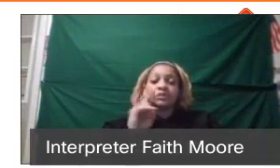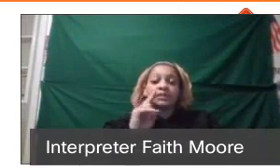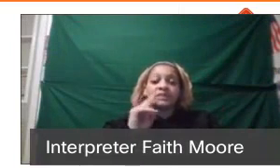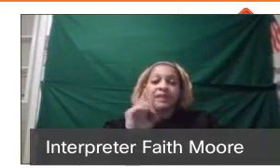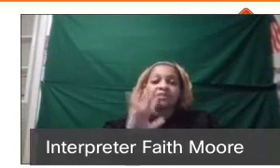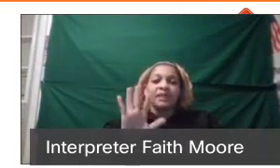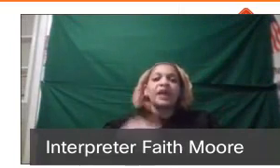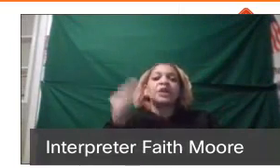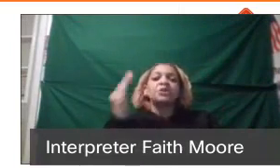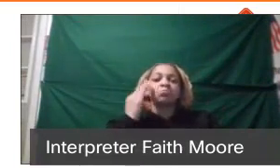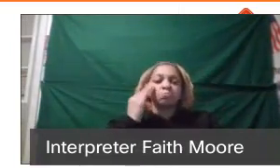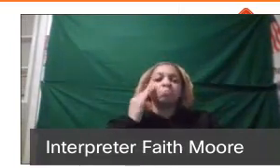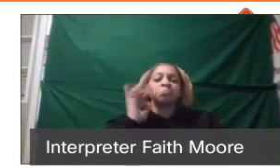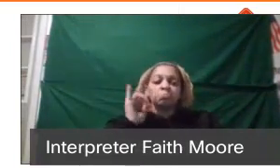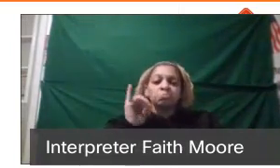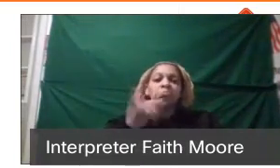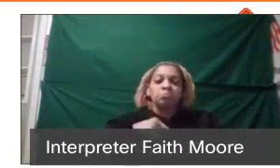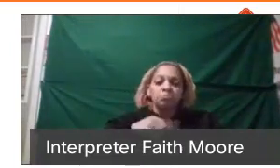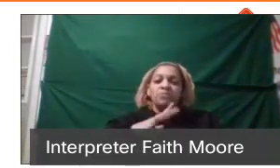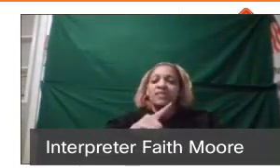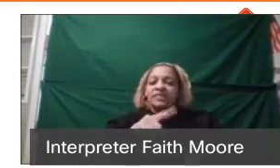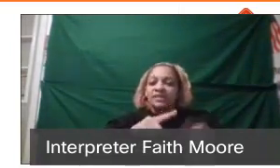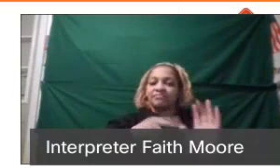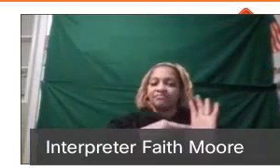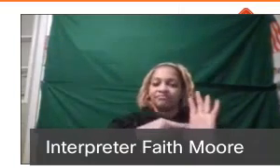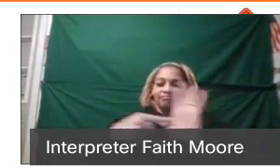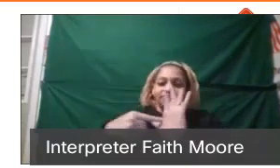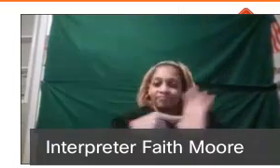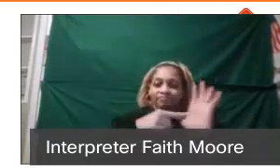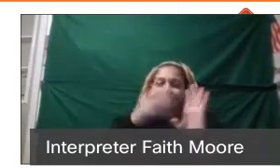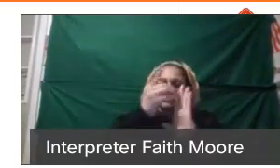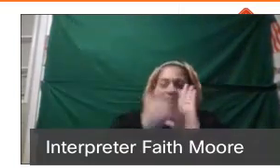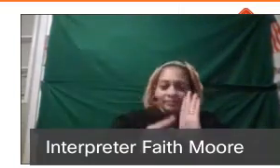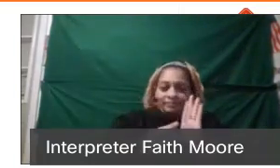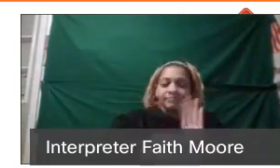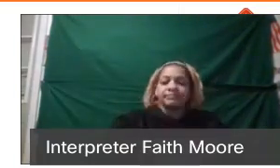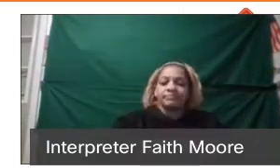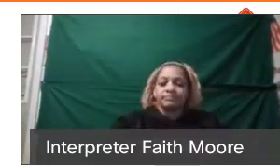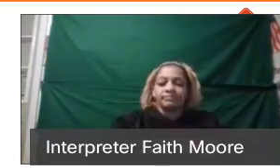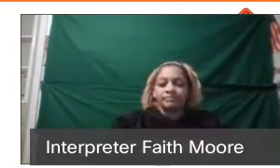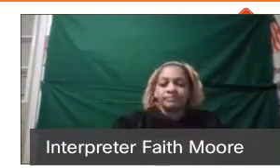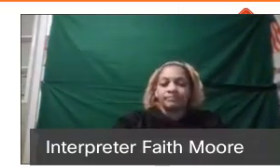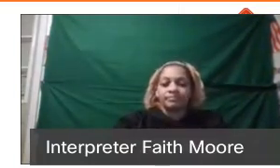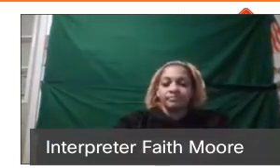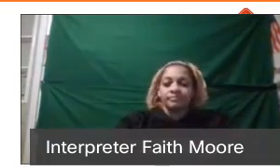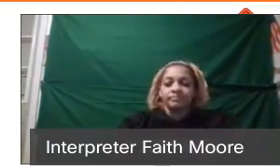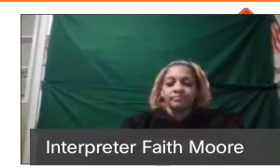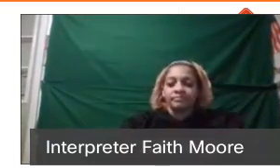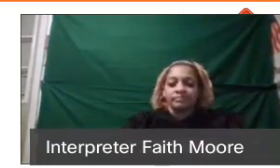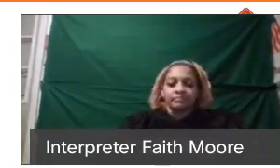Average trail way finding.